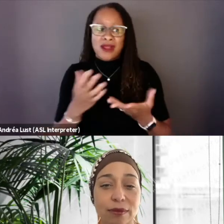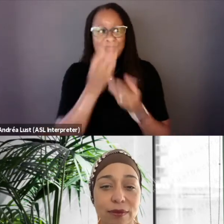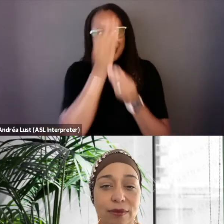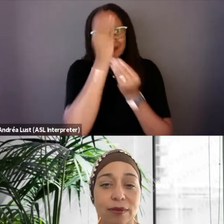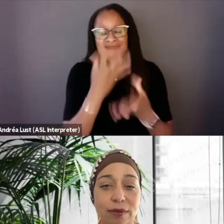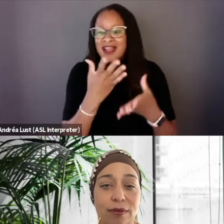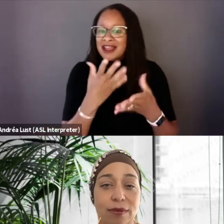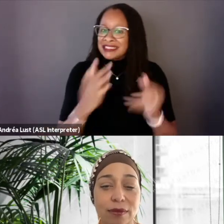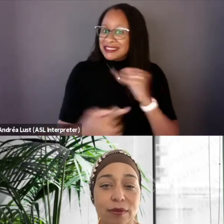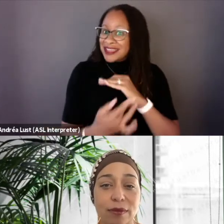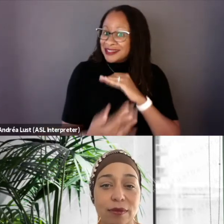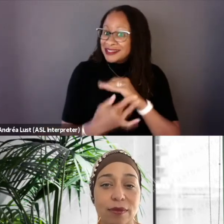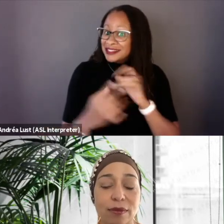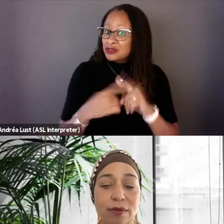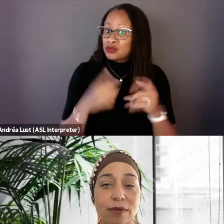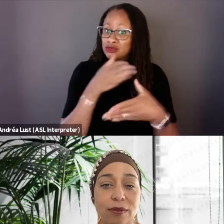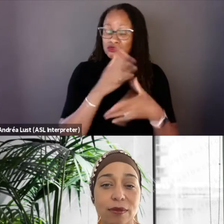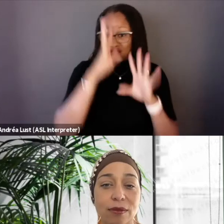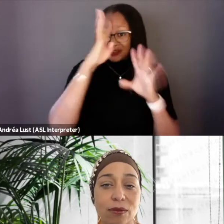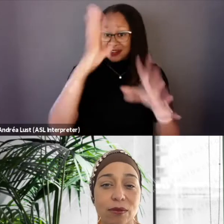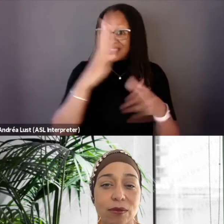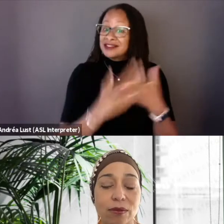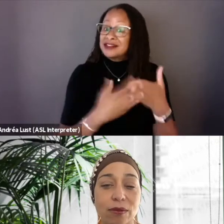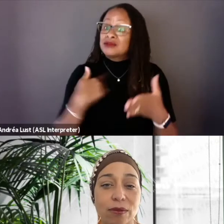to create the series that we've seen.